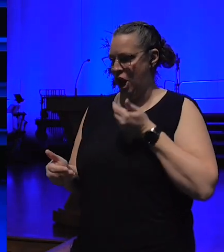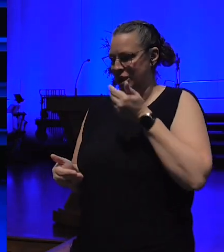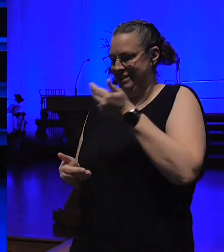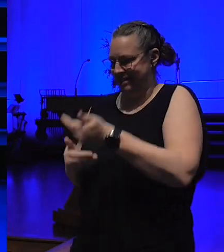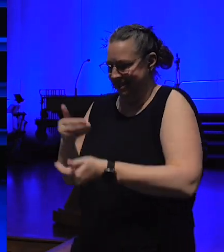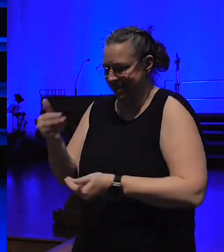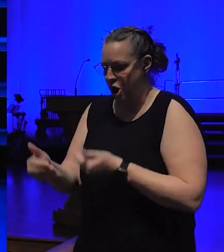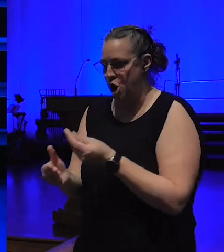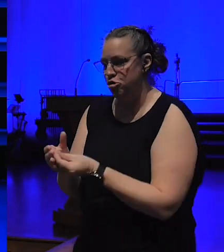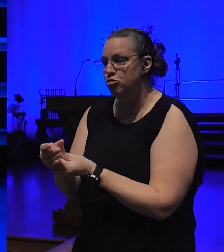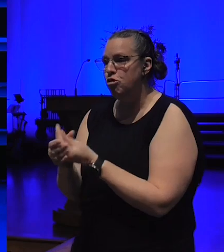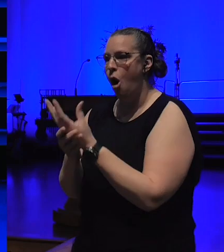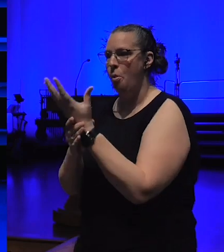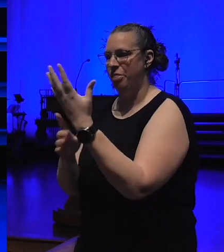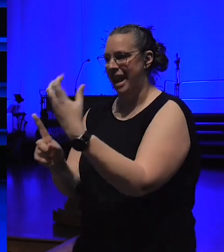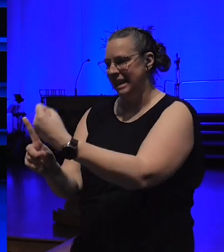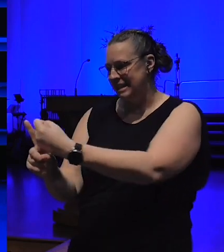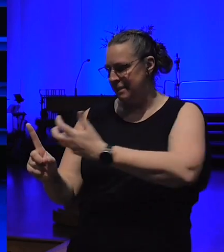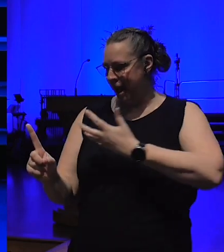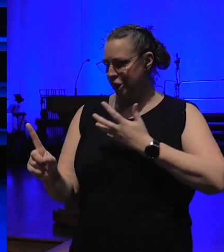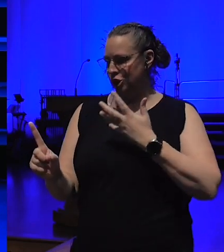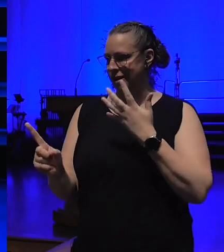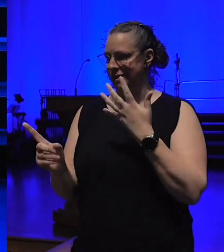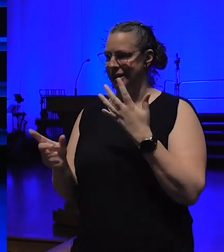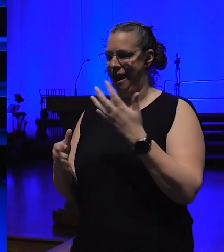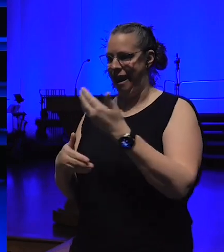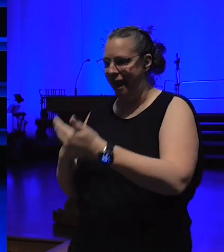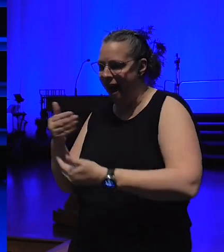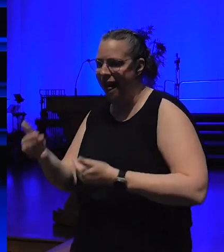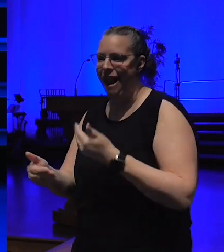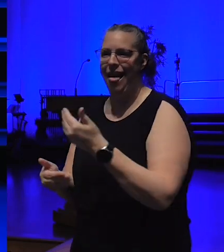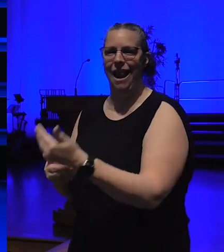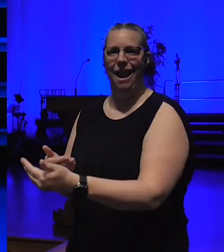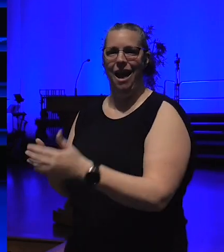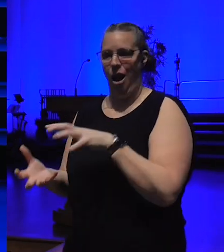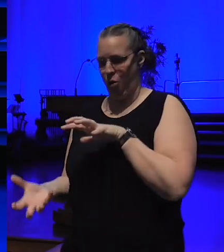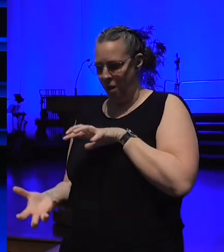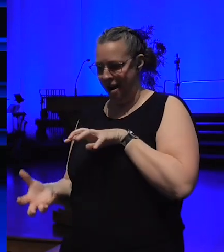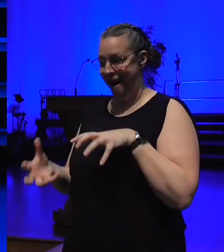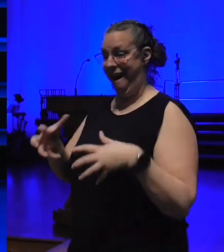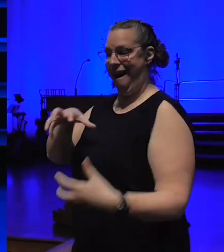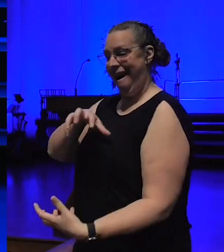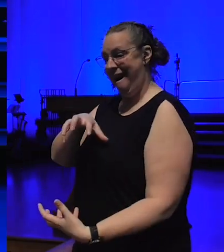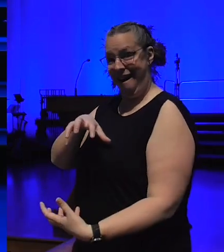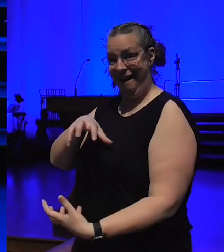to grow and expand and change and transmute and we become malleable to This Thing Called